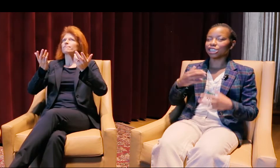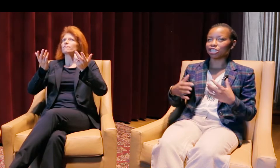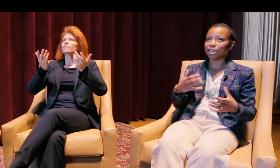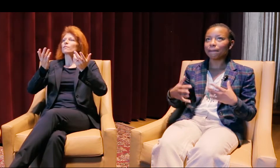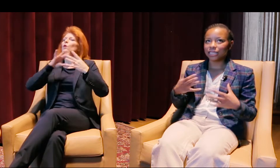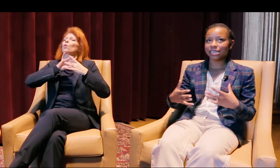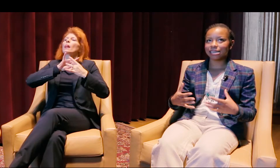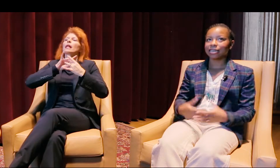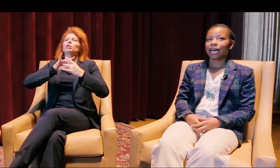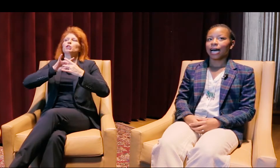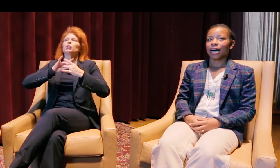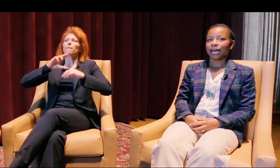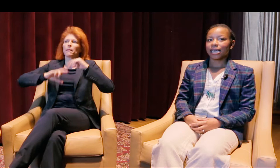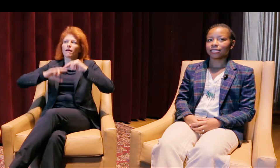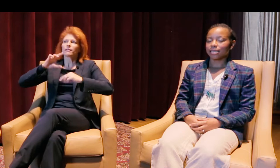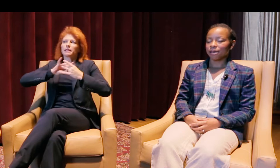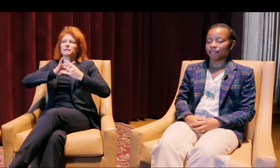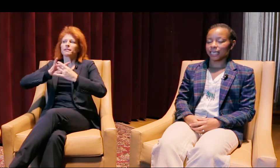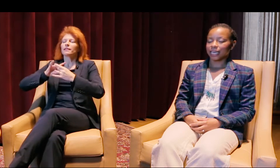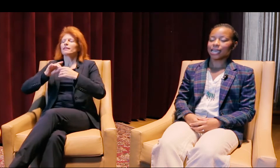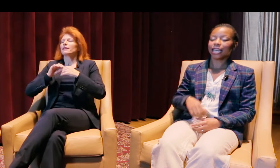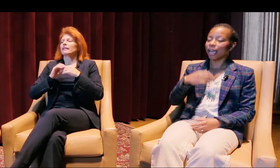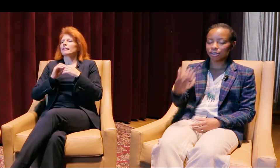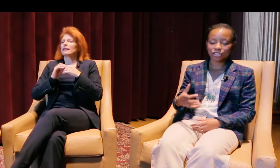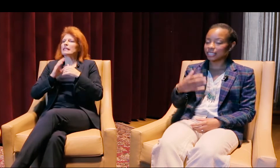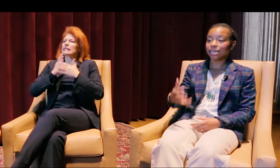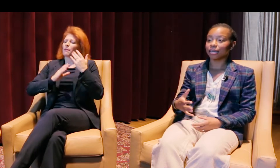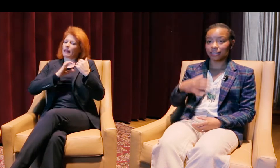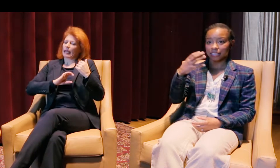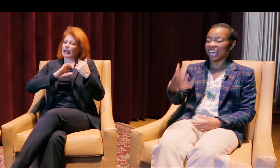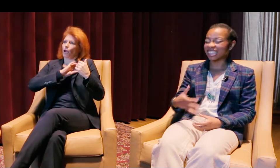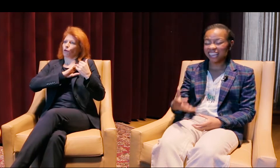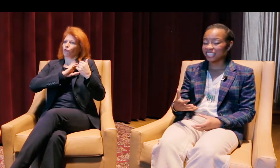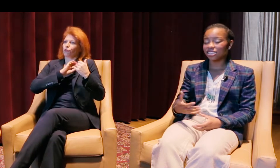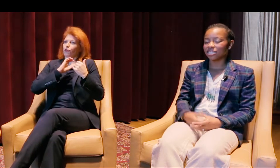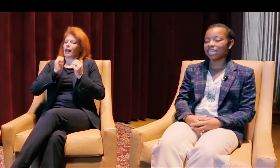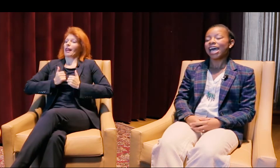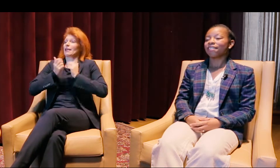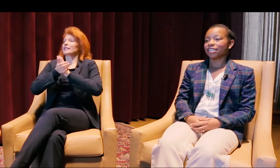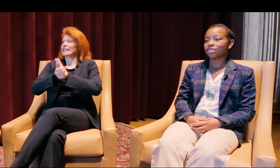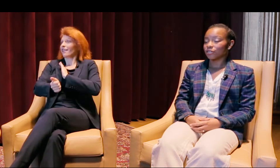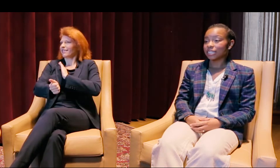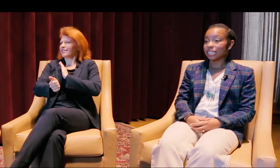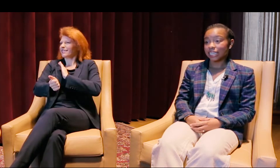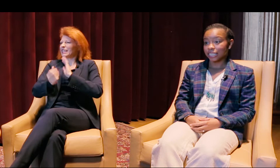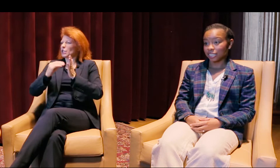relationship building in some of the character skill, in life skills that students needed